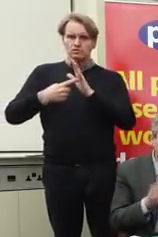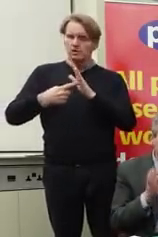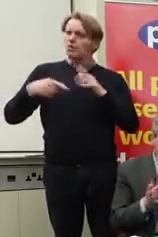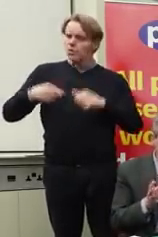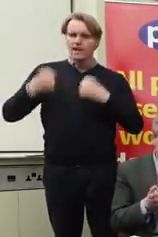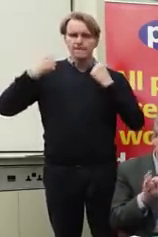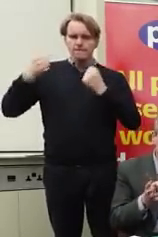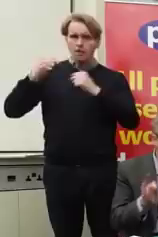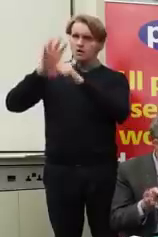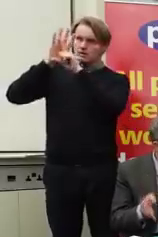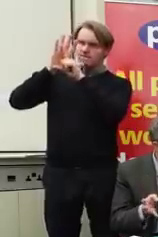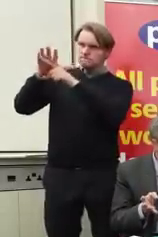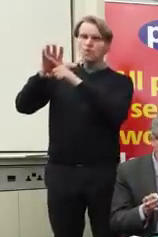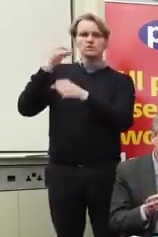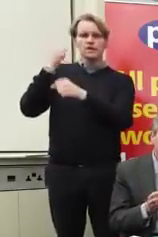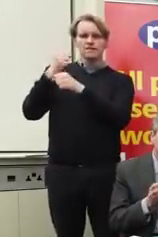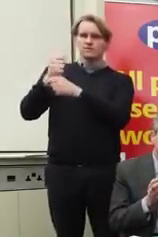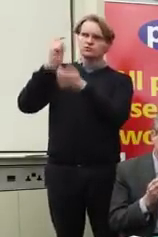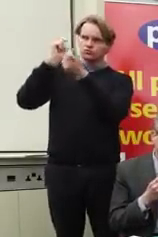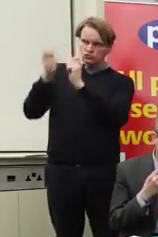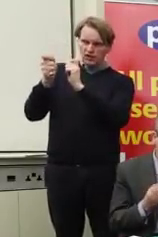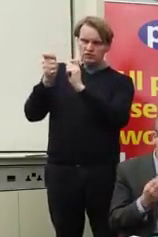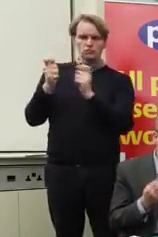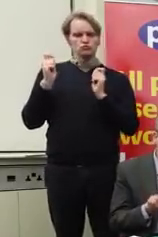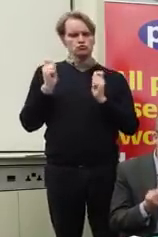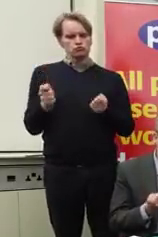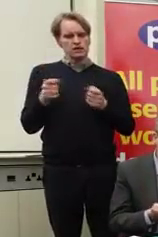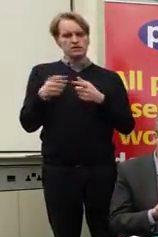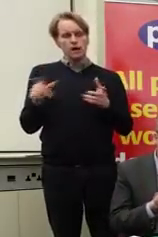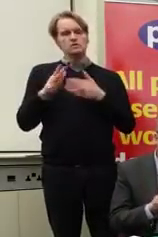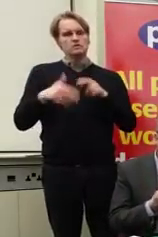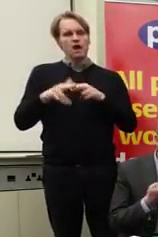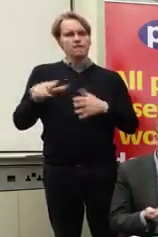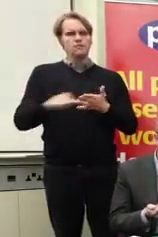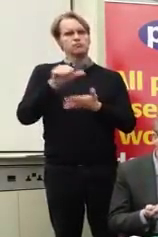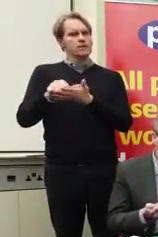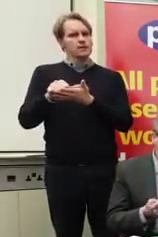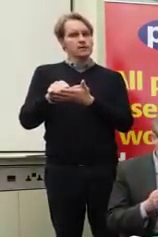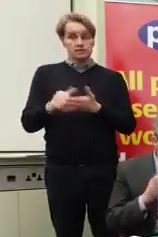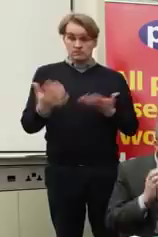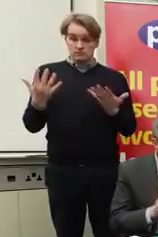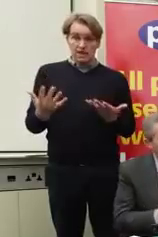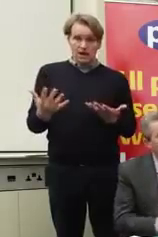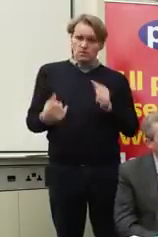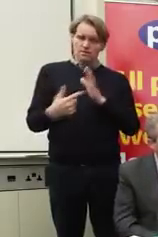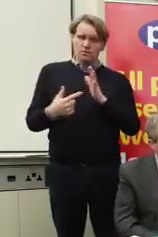force the government to treat people properly and that's why in the here-and-now for us that is really the key but the other significant thing I